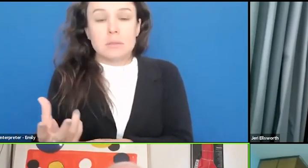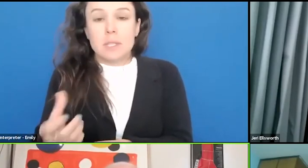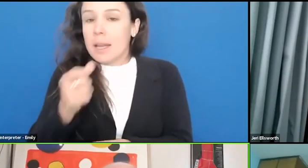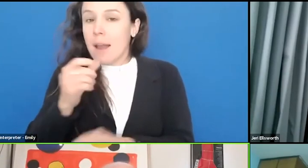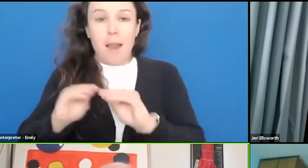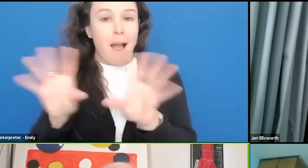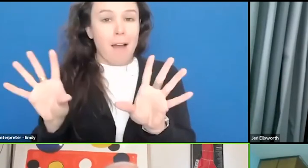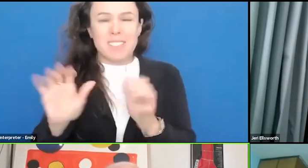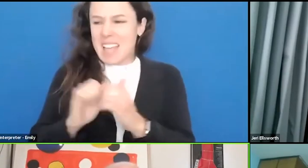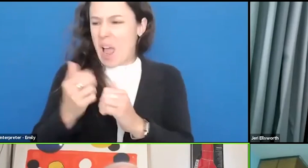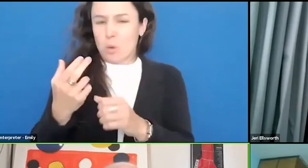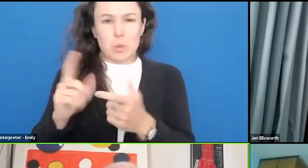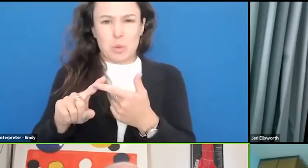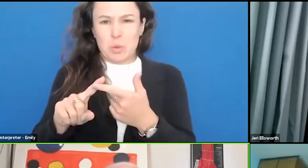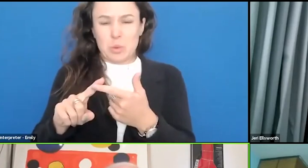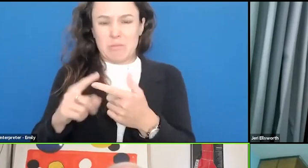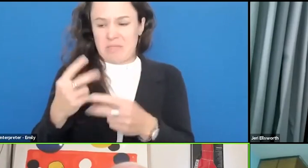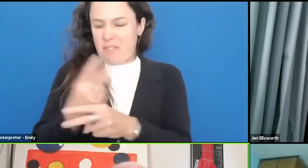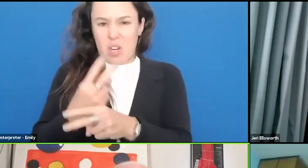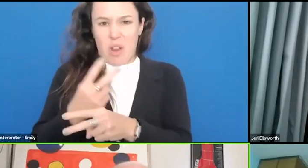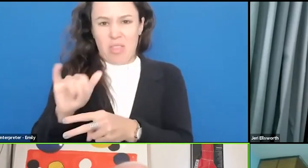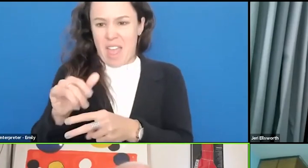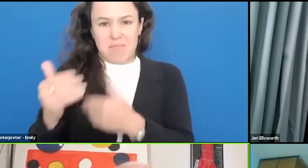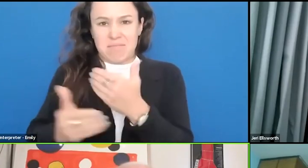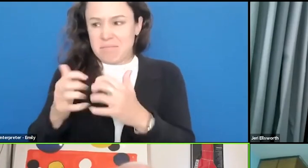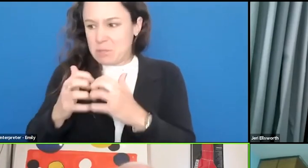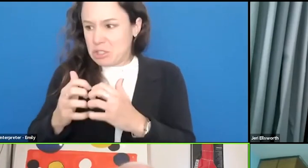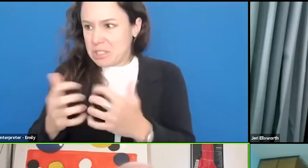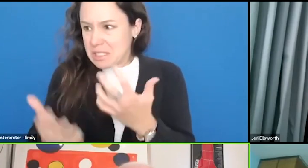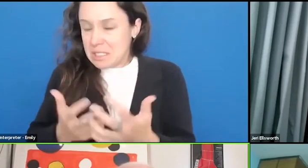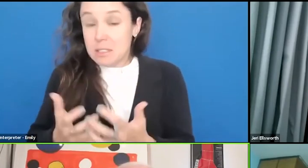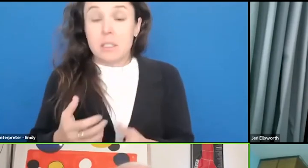of how you would get to being able to do that and you know, if we stayed with musical instruments,